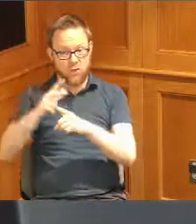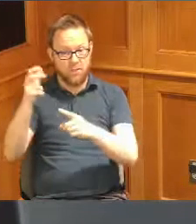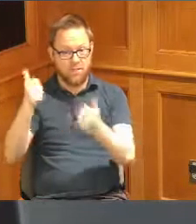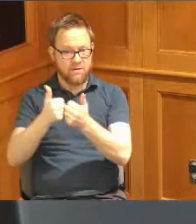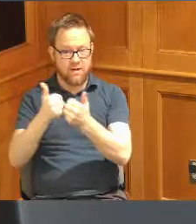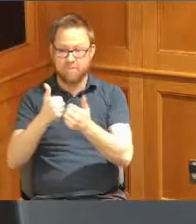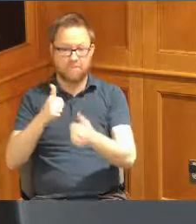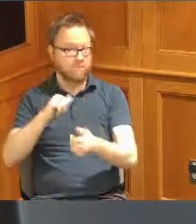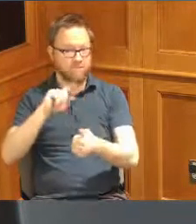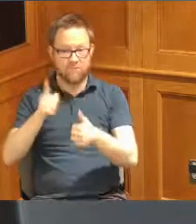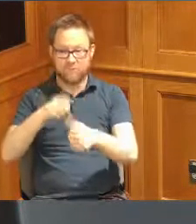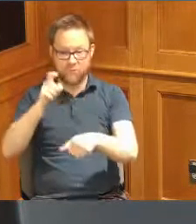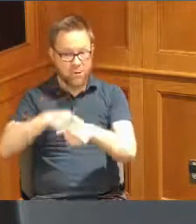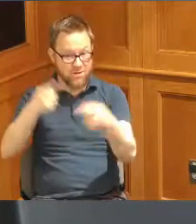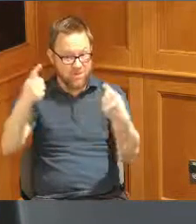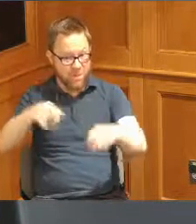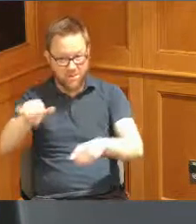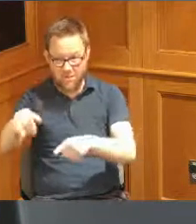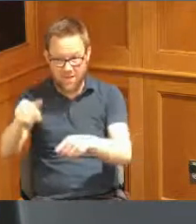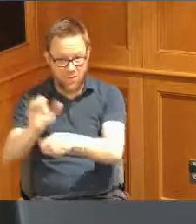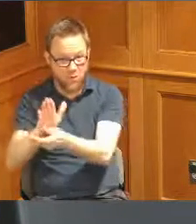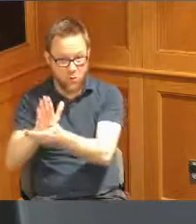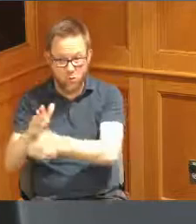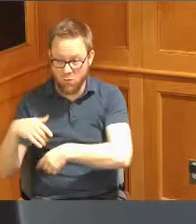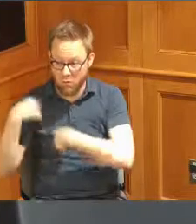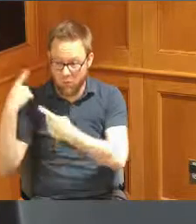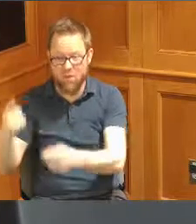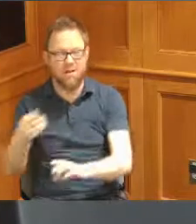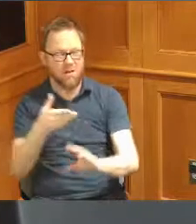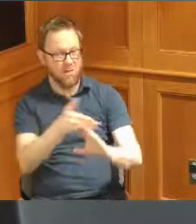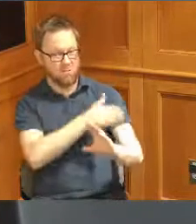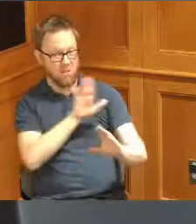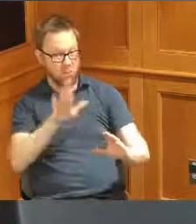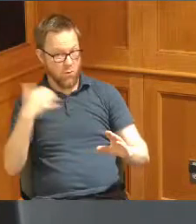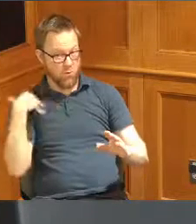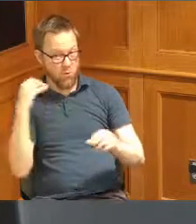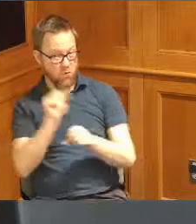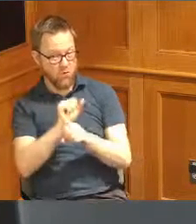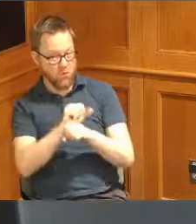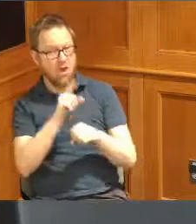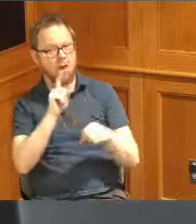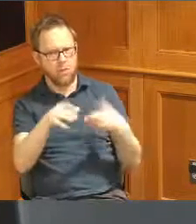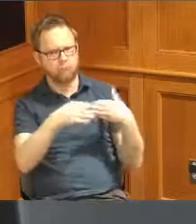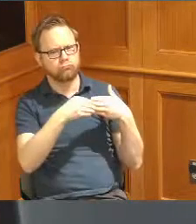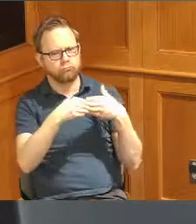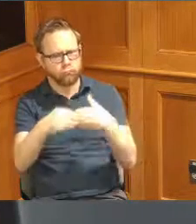whereas prior to becoming the girls head coach Mosley helped guide the Purcell Marion boys Squad